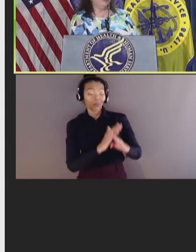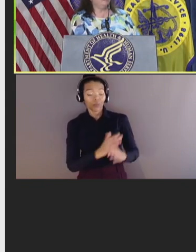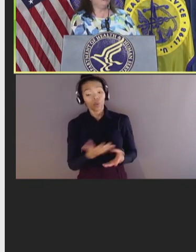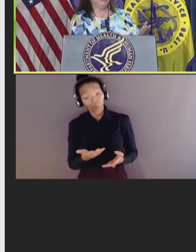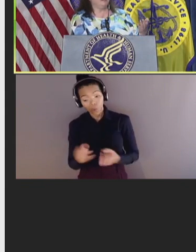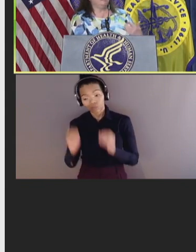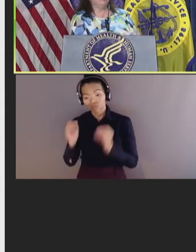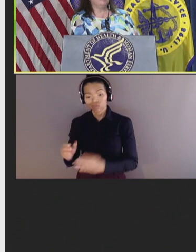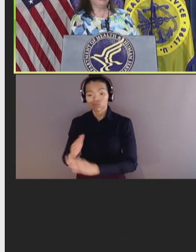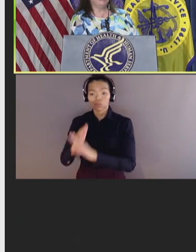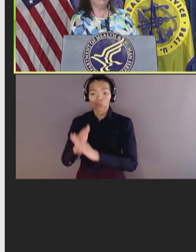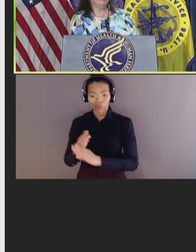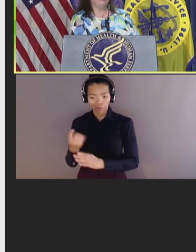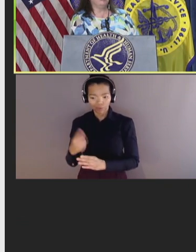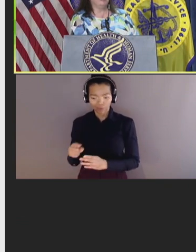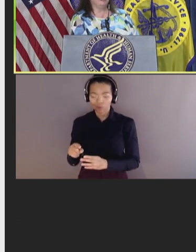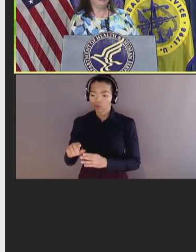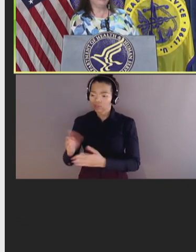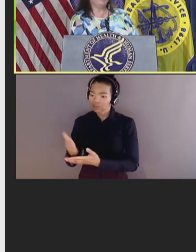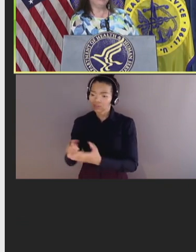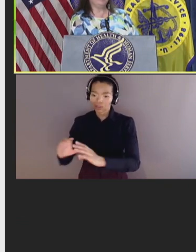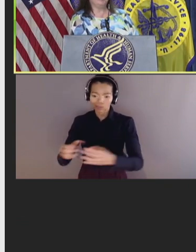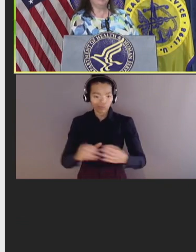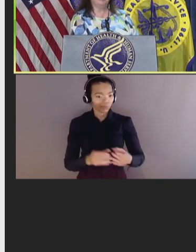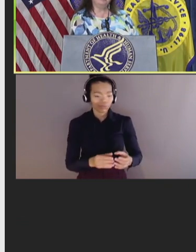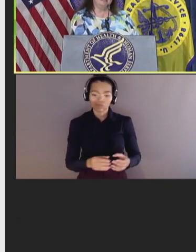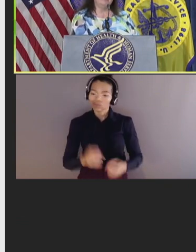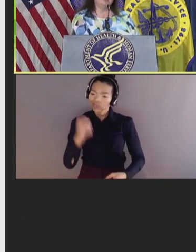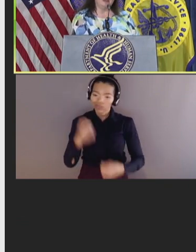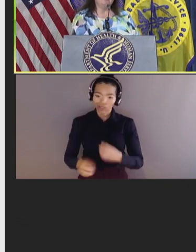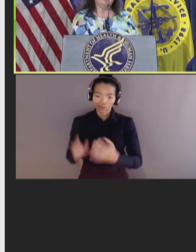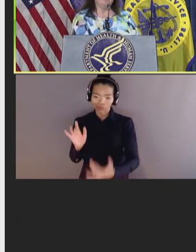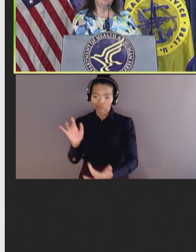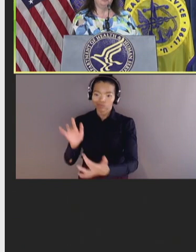But if they come to a vaccine clinic and we start asking them a lot of demographic information,